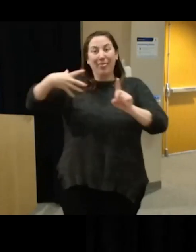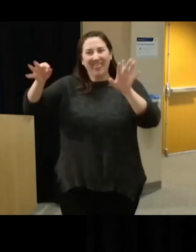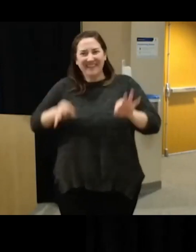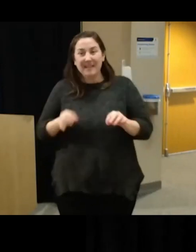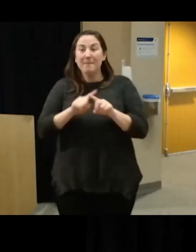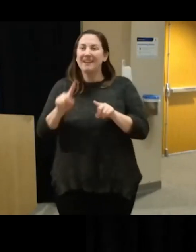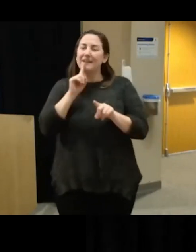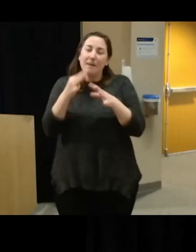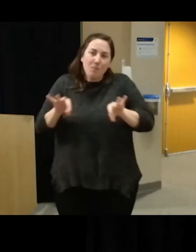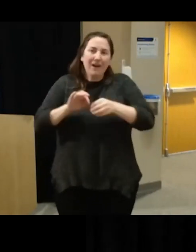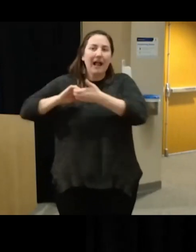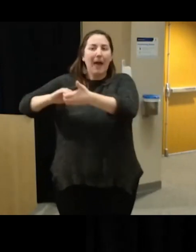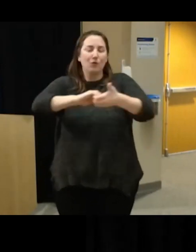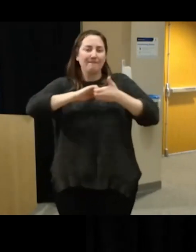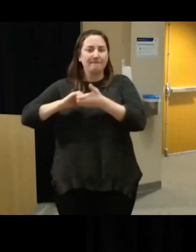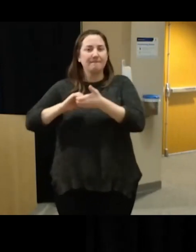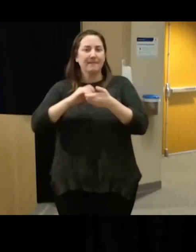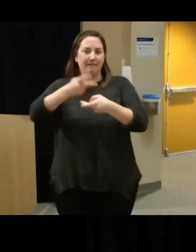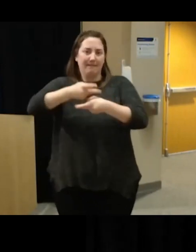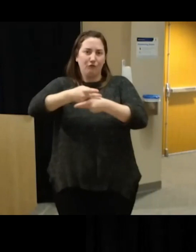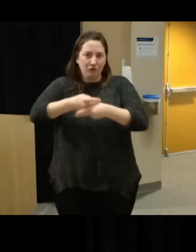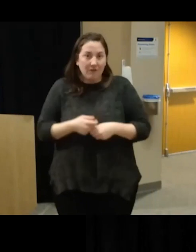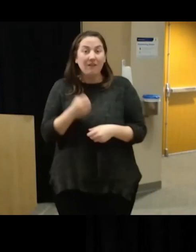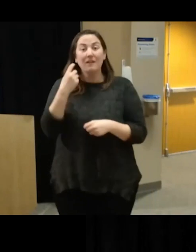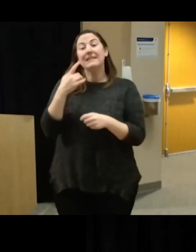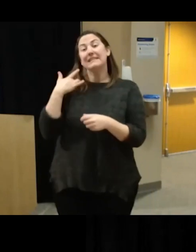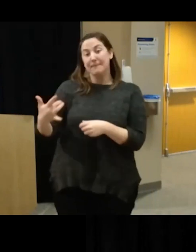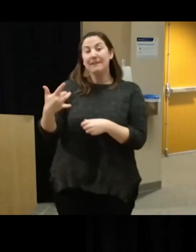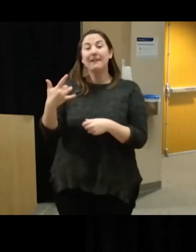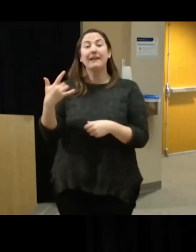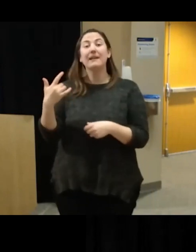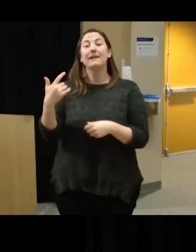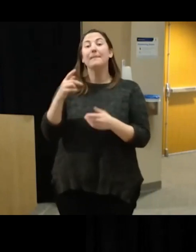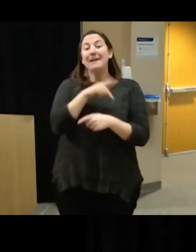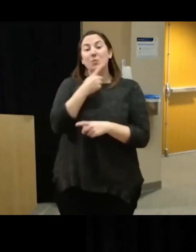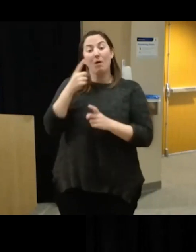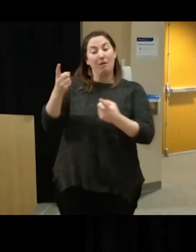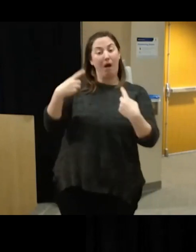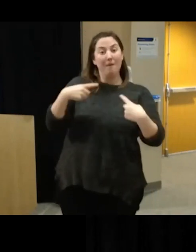I mean most of the time patients see us and no one else. So we need to educate them